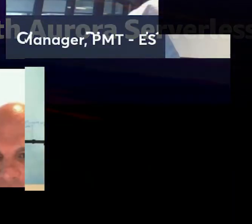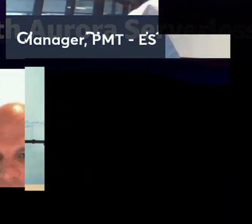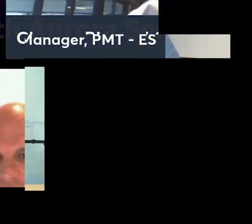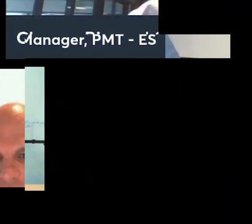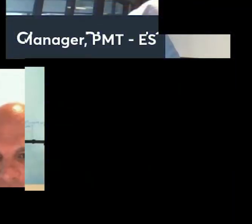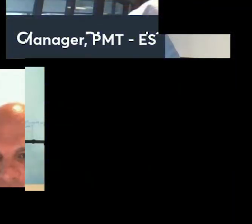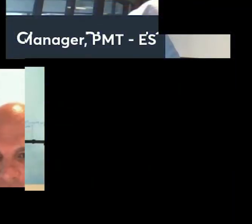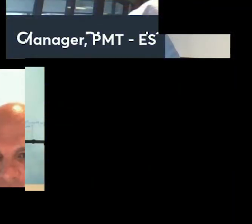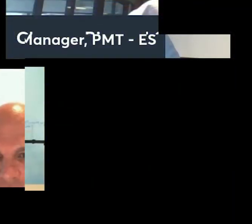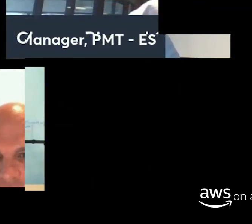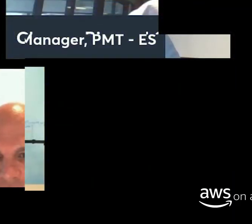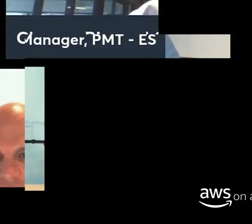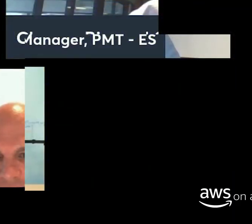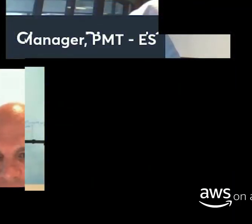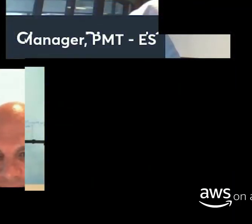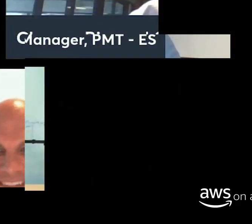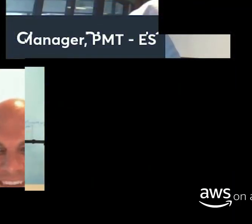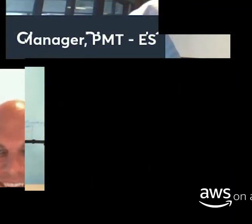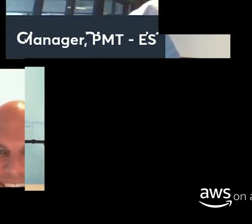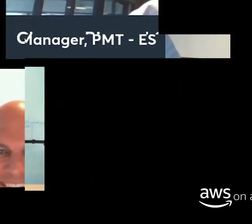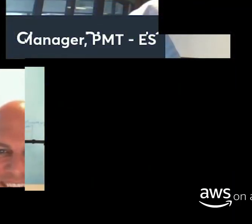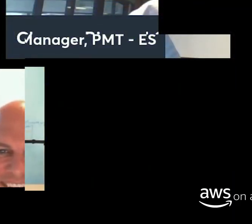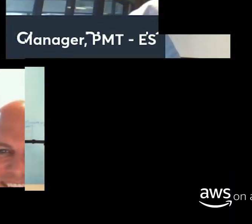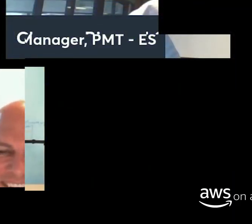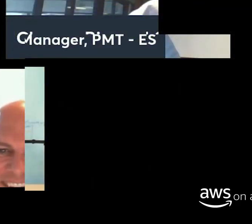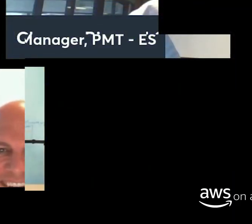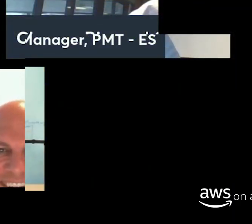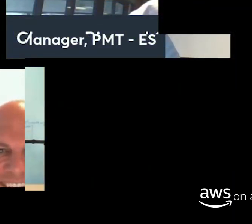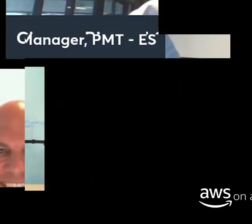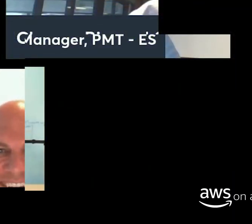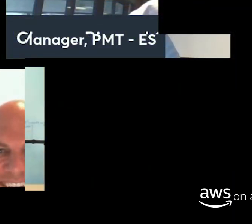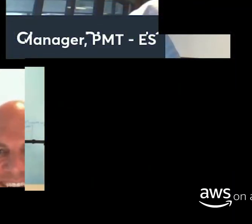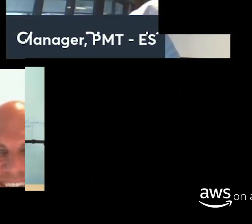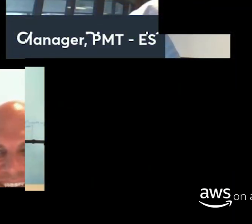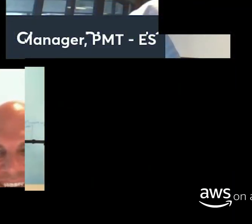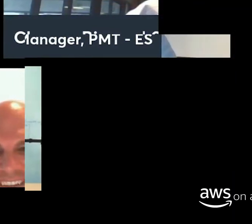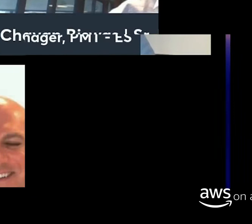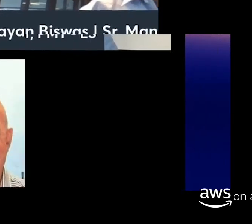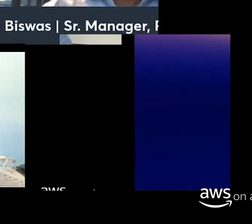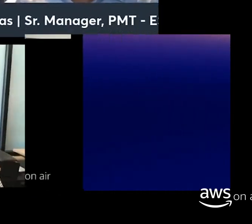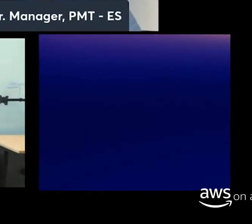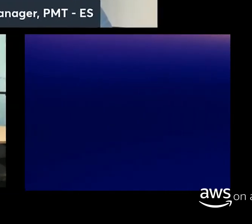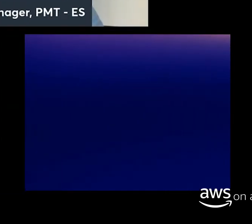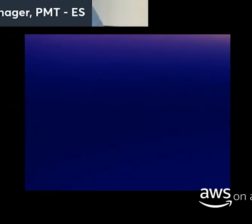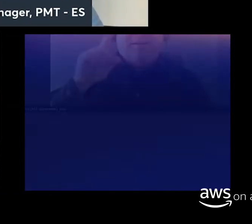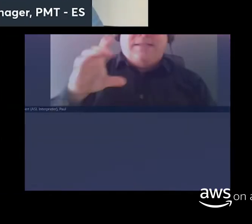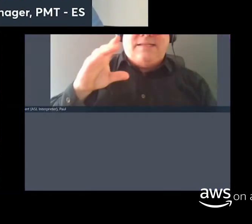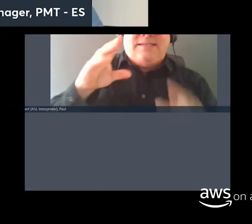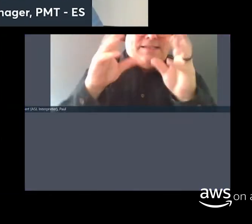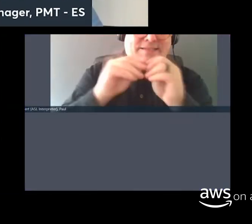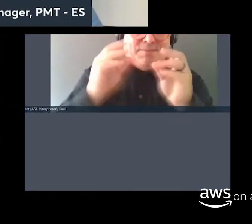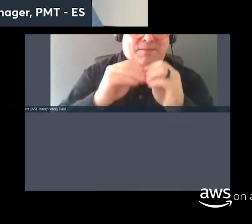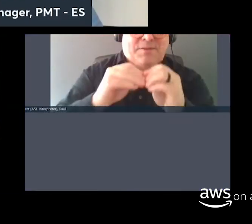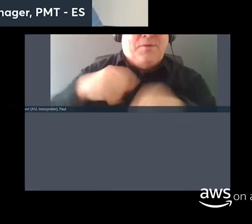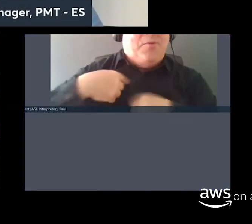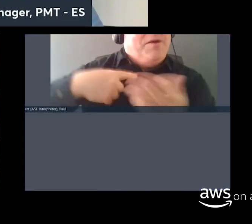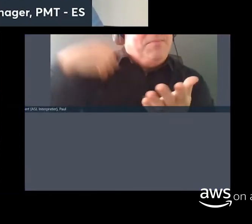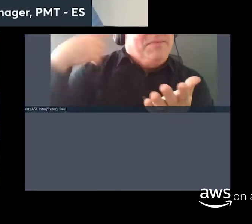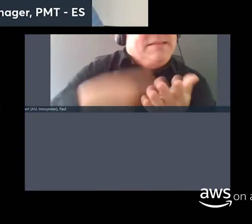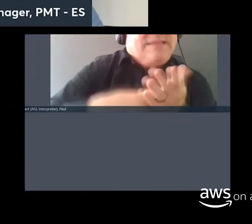And welcome to AWS On Air here live at the DC Summit. We've been talking with a lot of exciting people